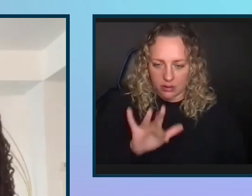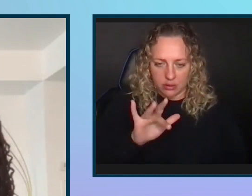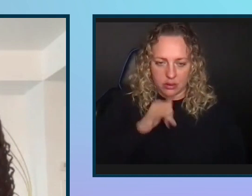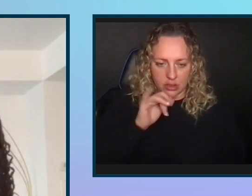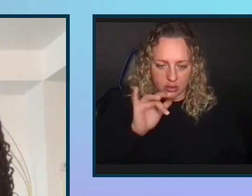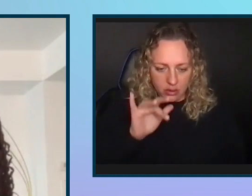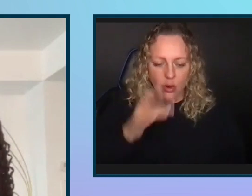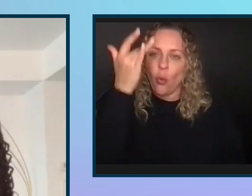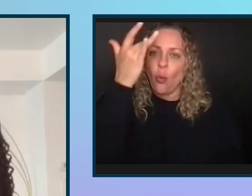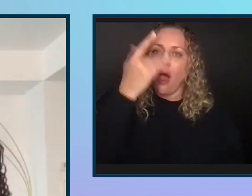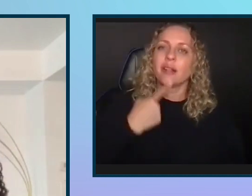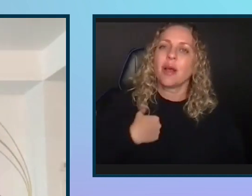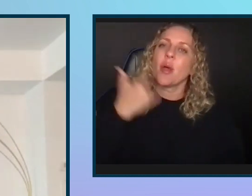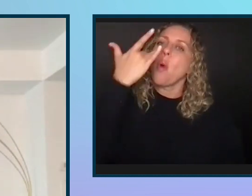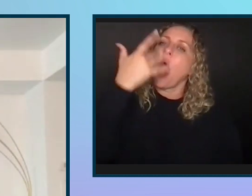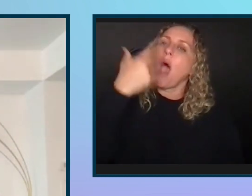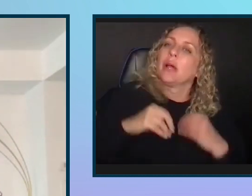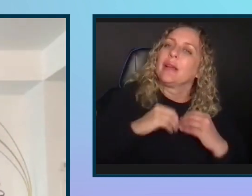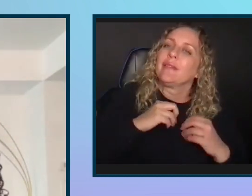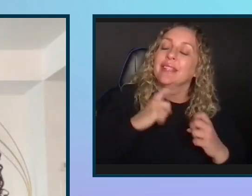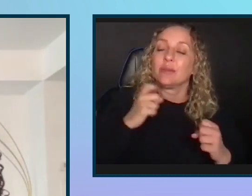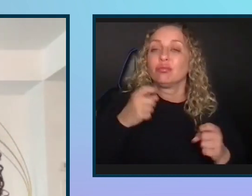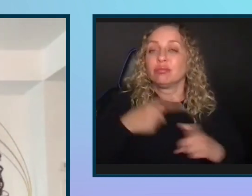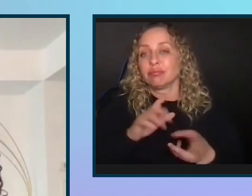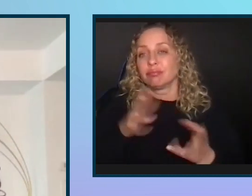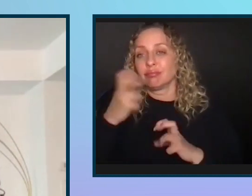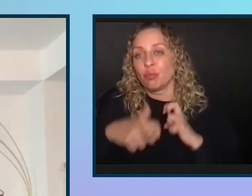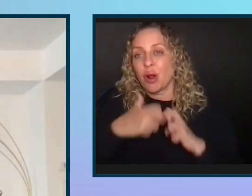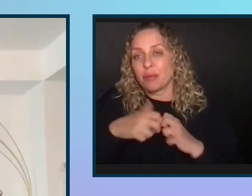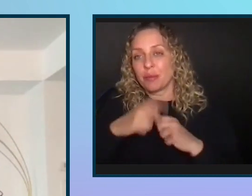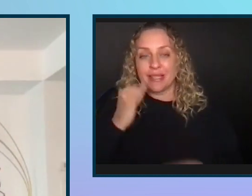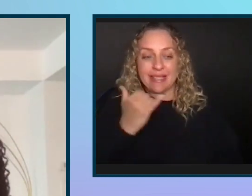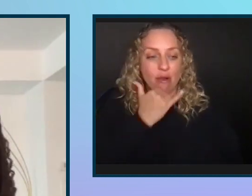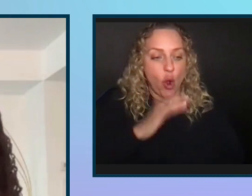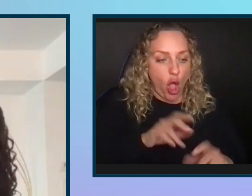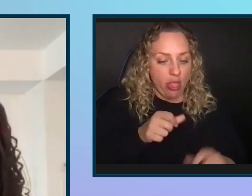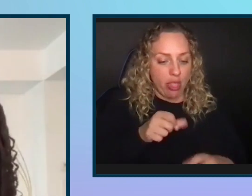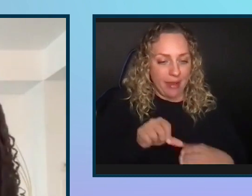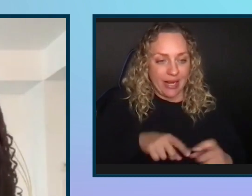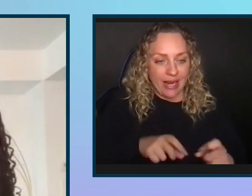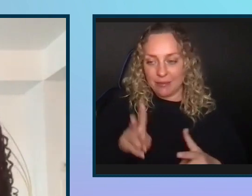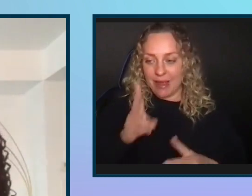Now that's problematic because when there's an error on the page that the user can't submit and they also don't get feedback about the error,